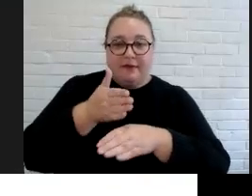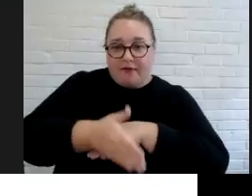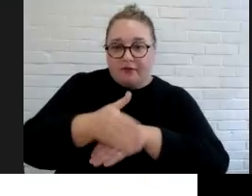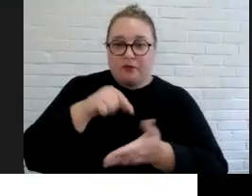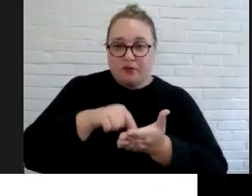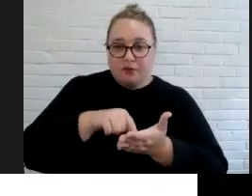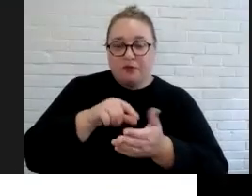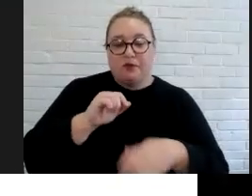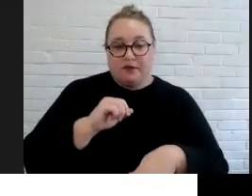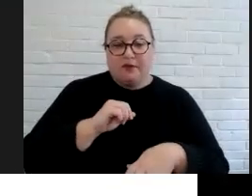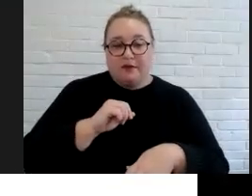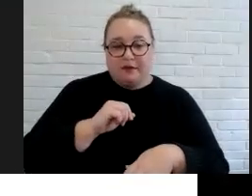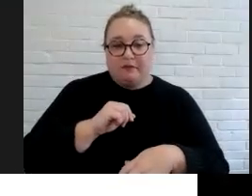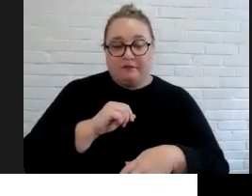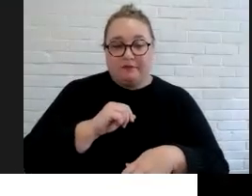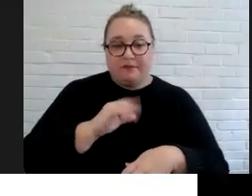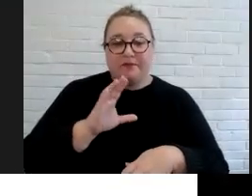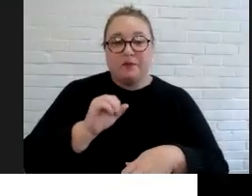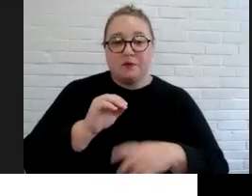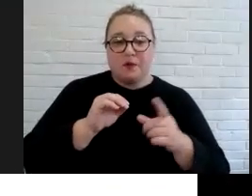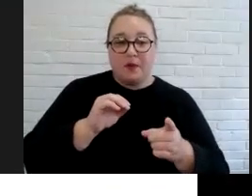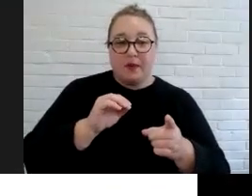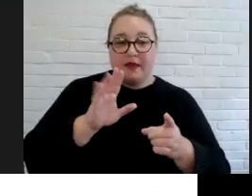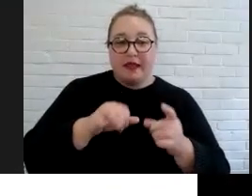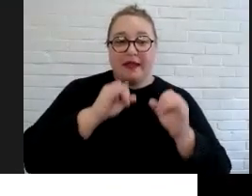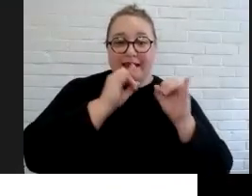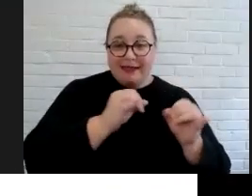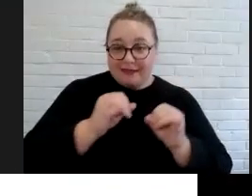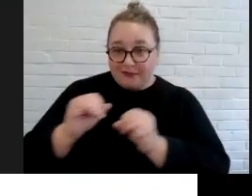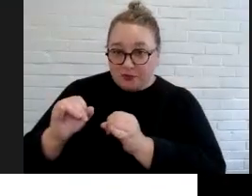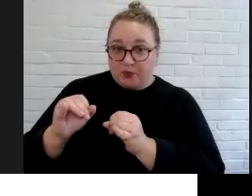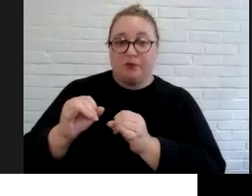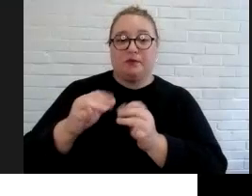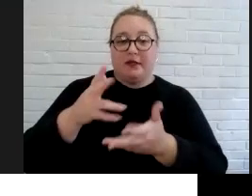And so create this individual interaction plan for yourself, but then find out